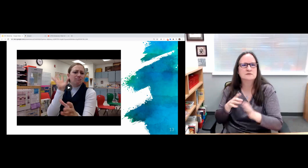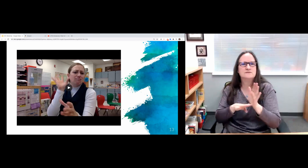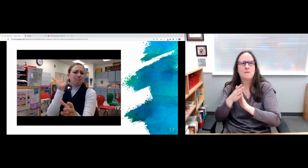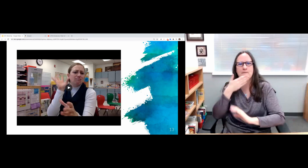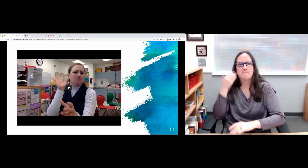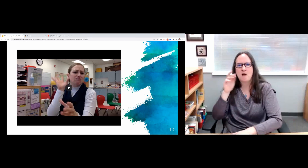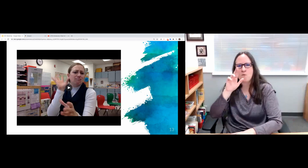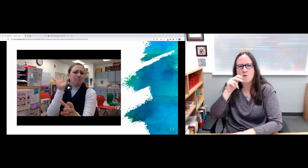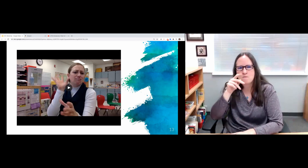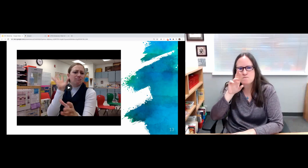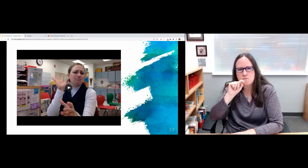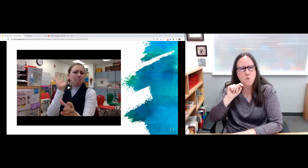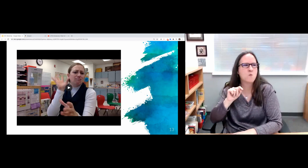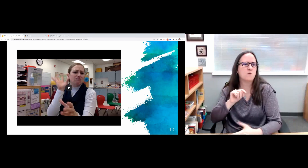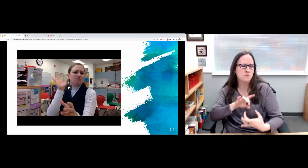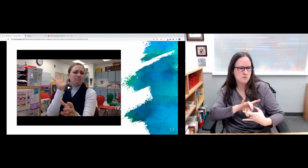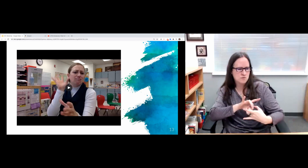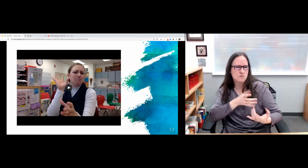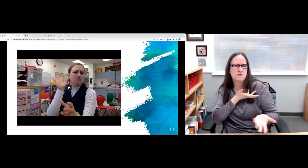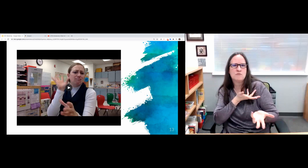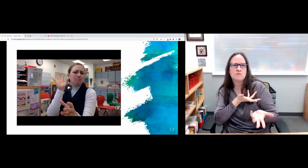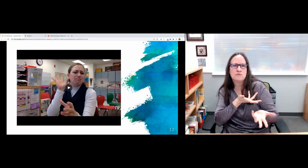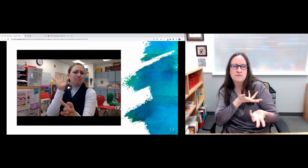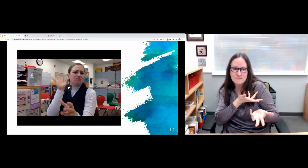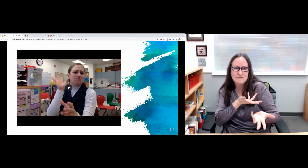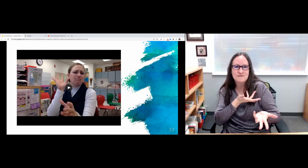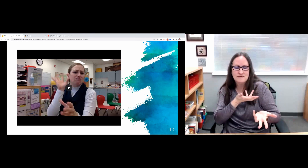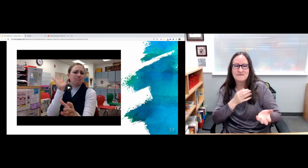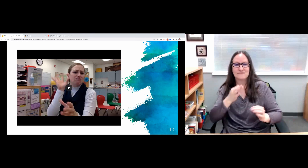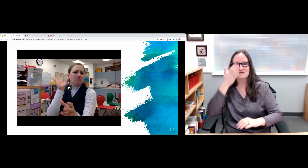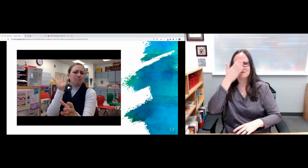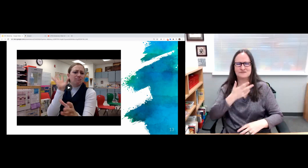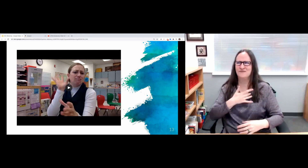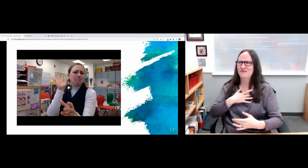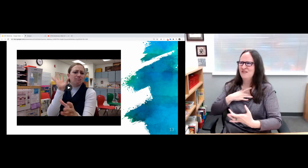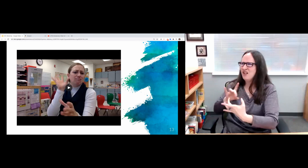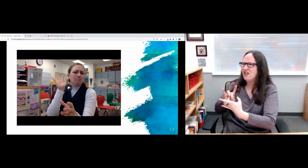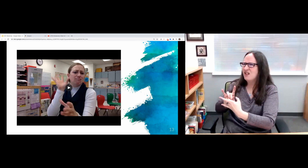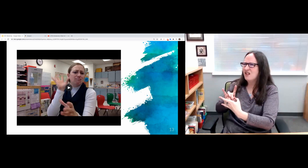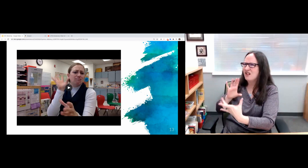really helps you to connect better with them. And you'll have a stronger rapport in interacting